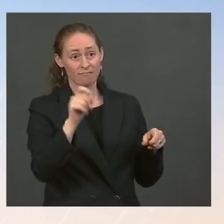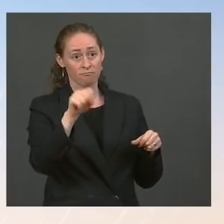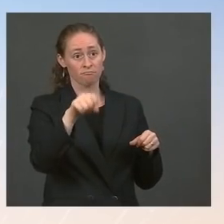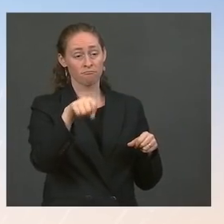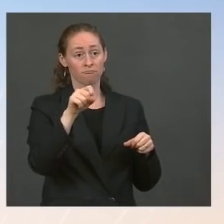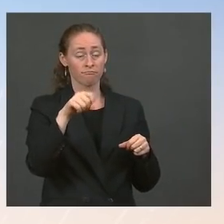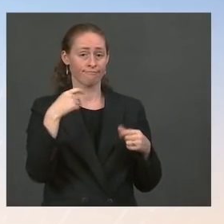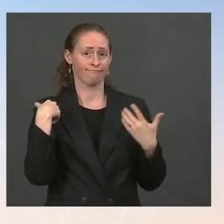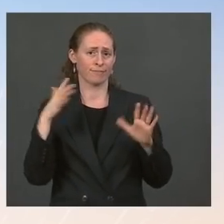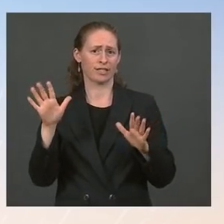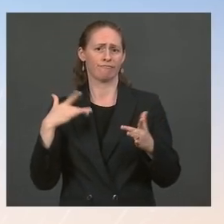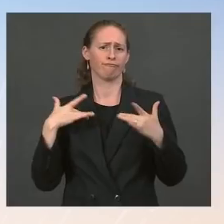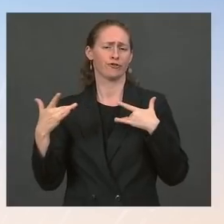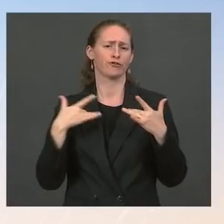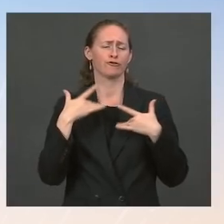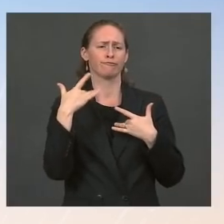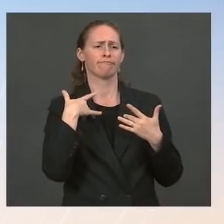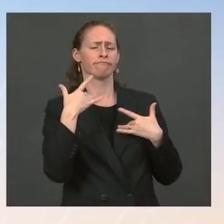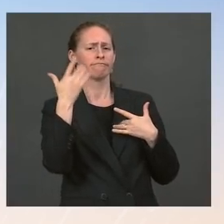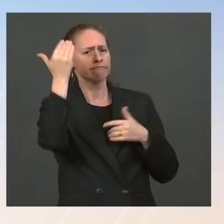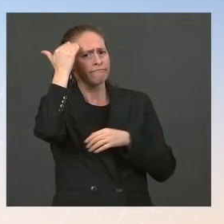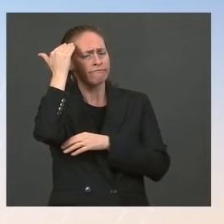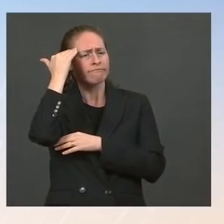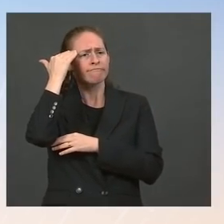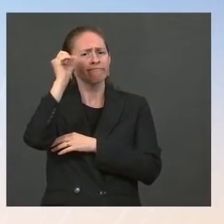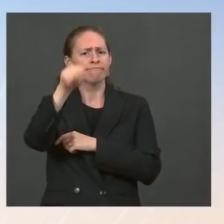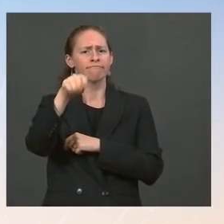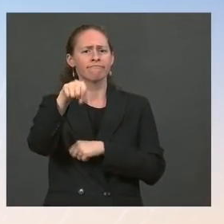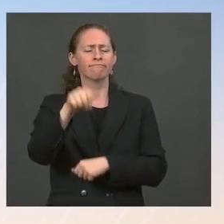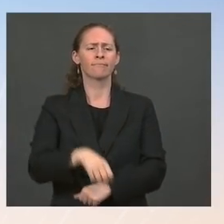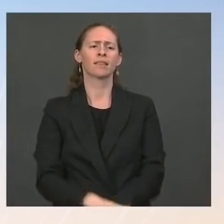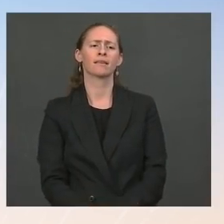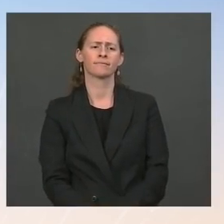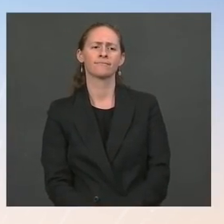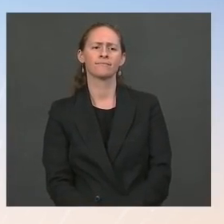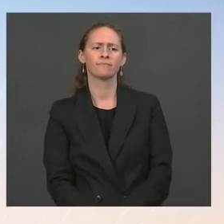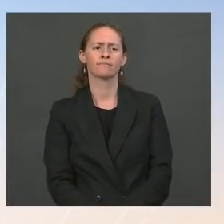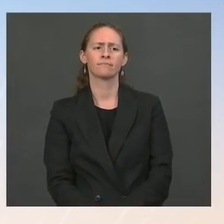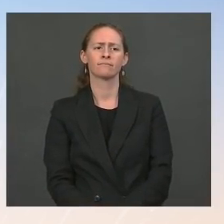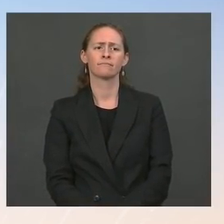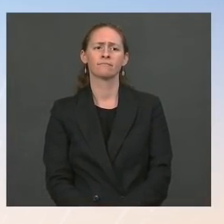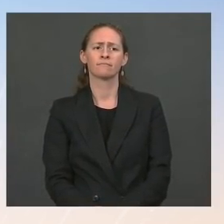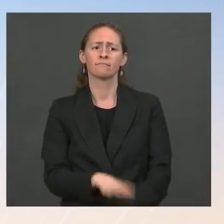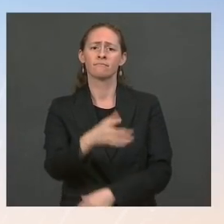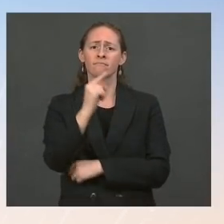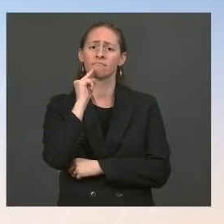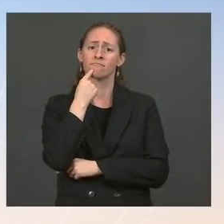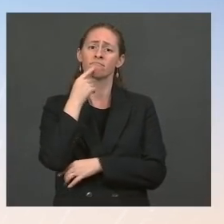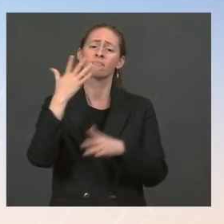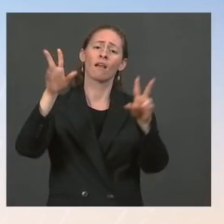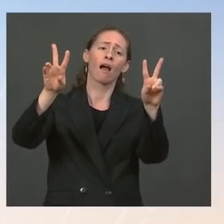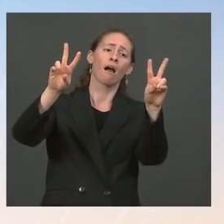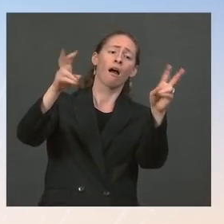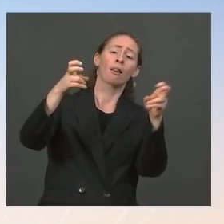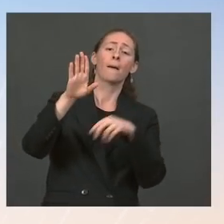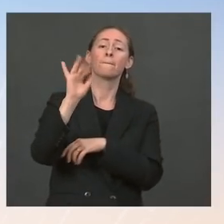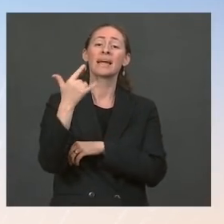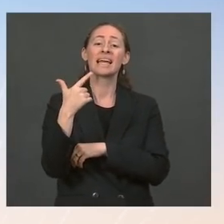It's under unprecedented assault by proponents of the Big Lie and Republican legislatures -- state legislatures across the country.